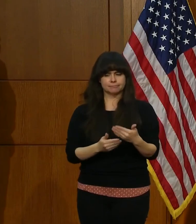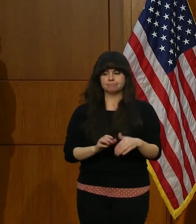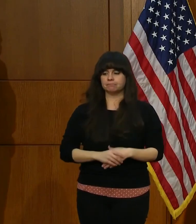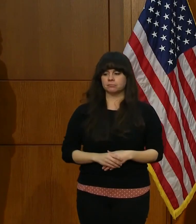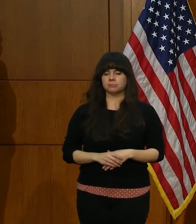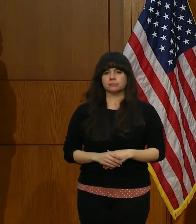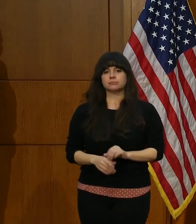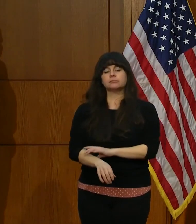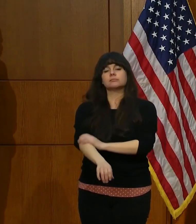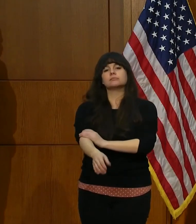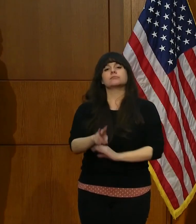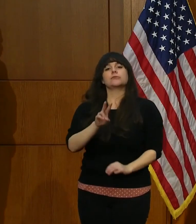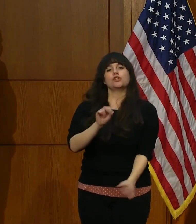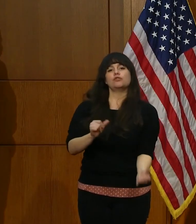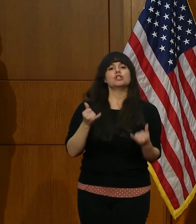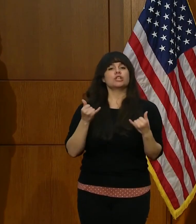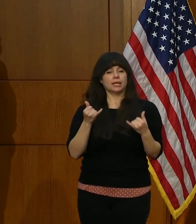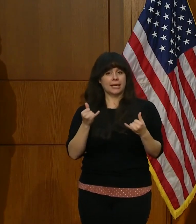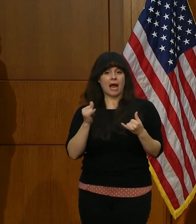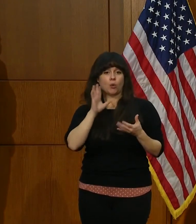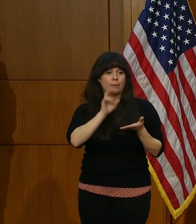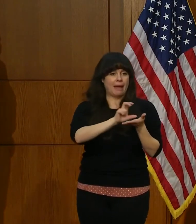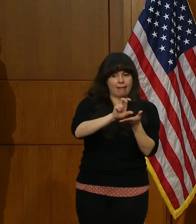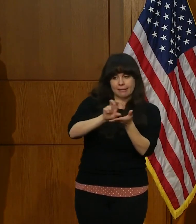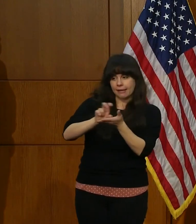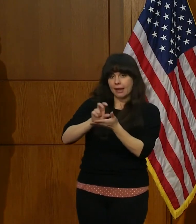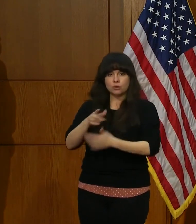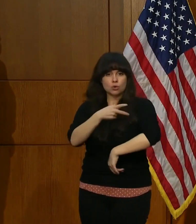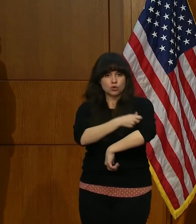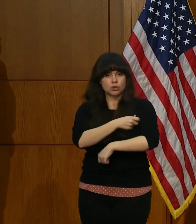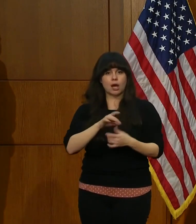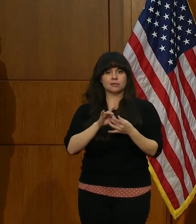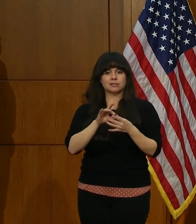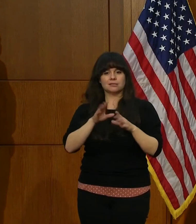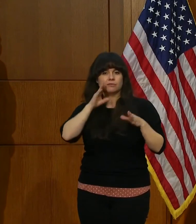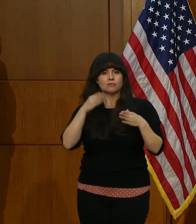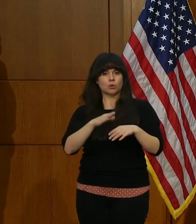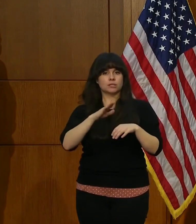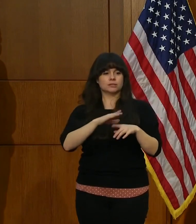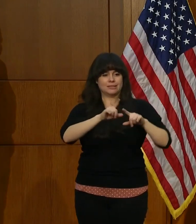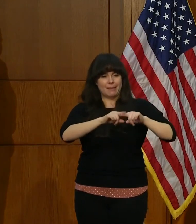HOW THAT WORKS. VIRGINIA IS NOW